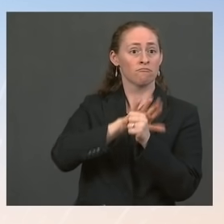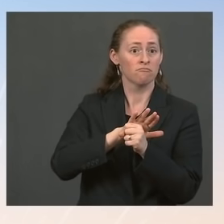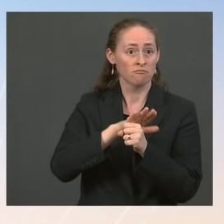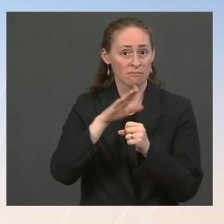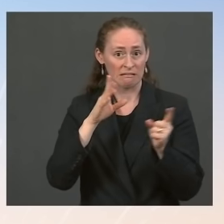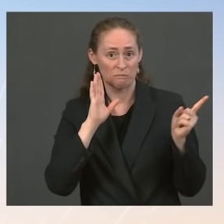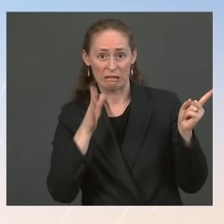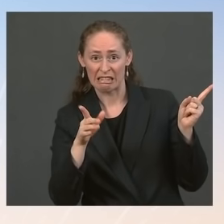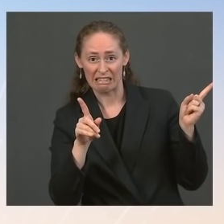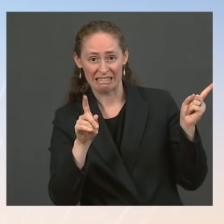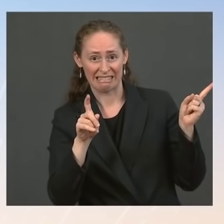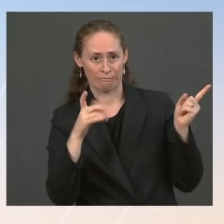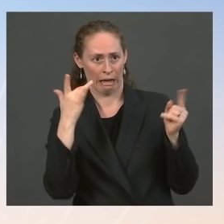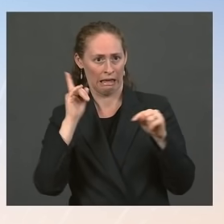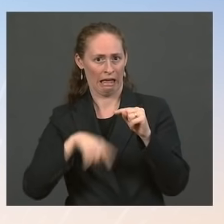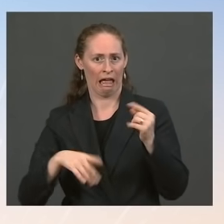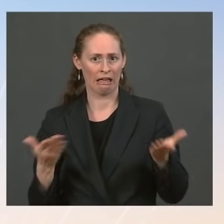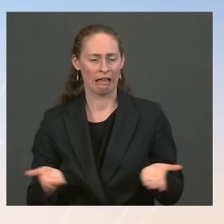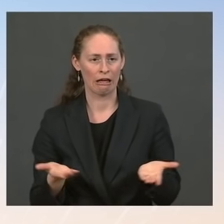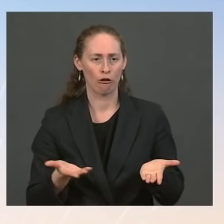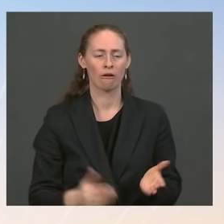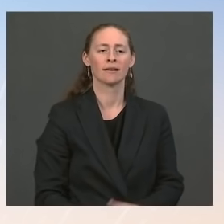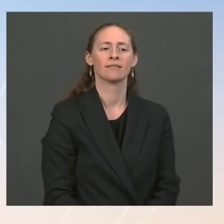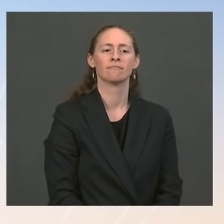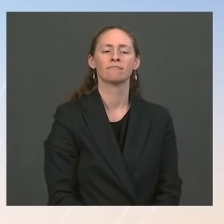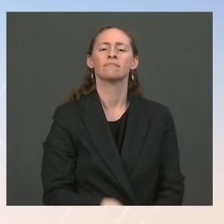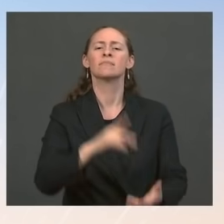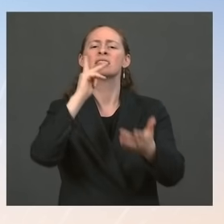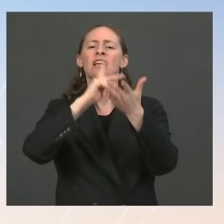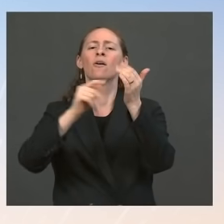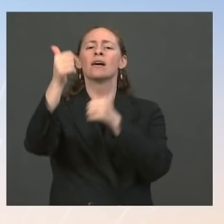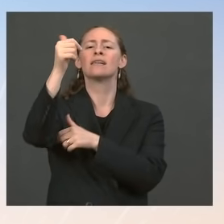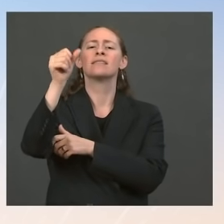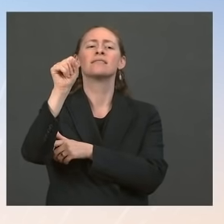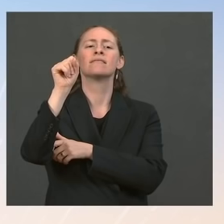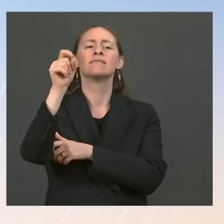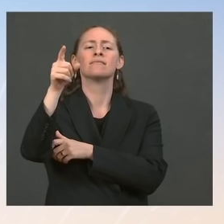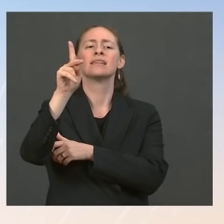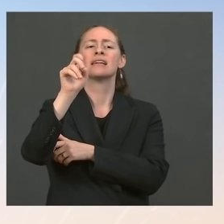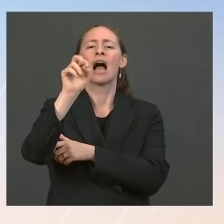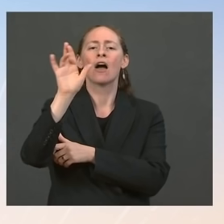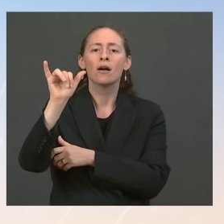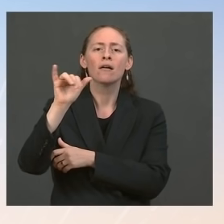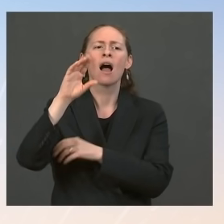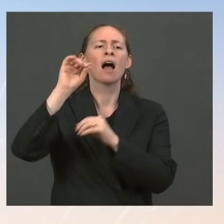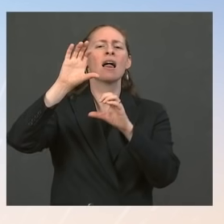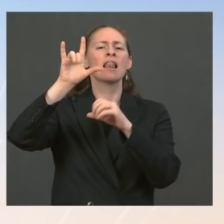former Secretary Kerry, members of our climate team, members of our national security team have been working around the clock